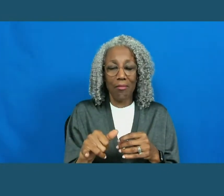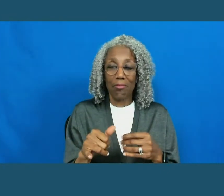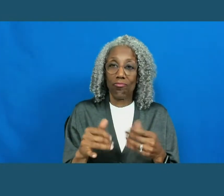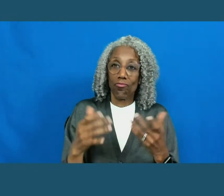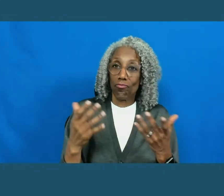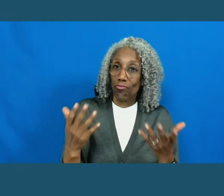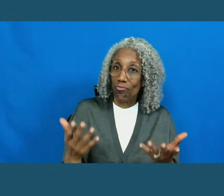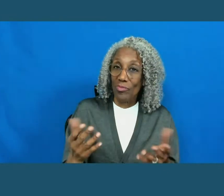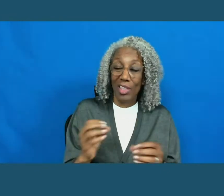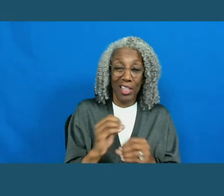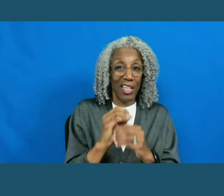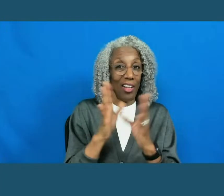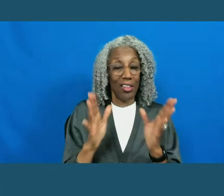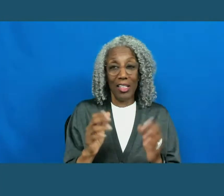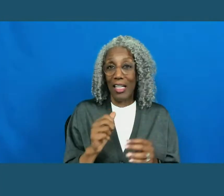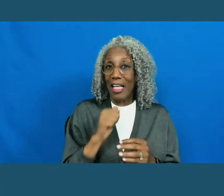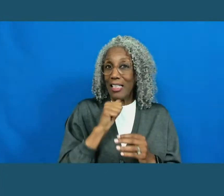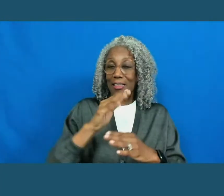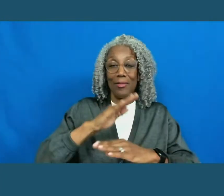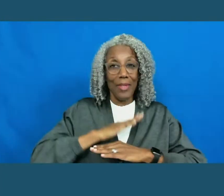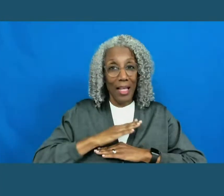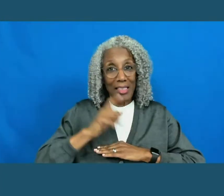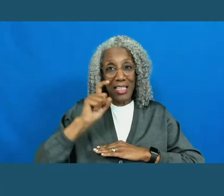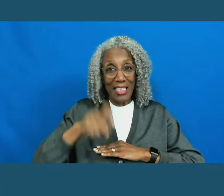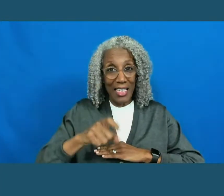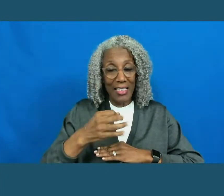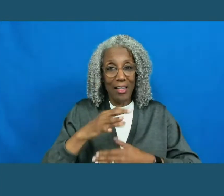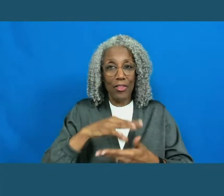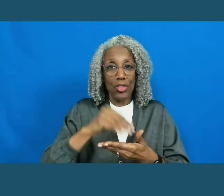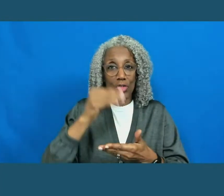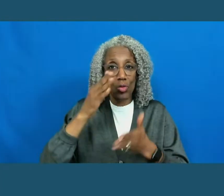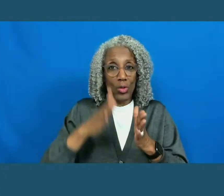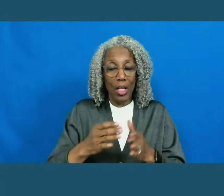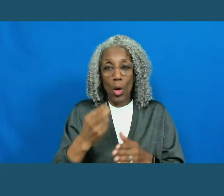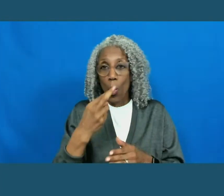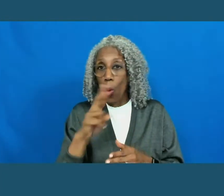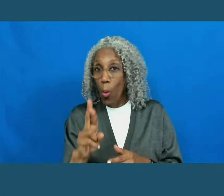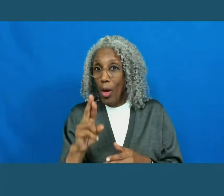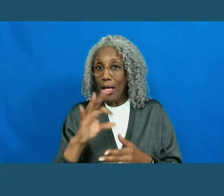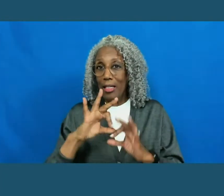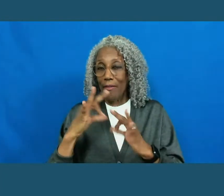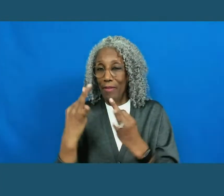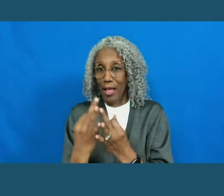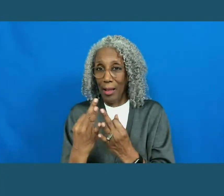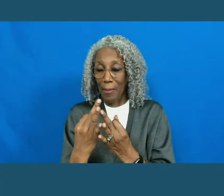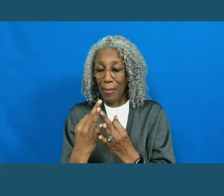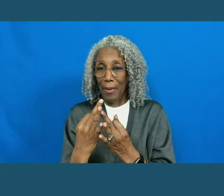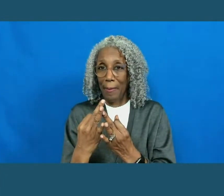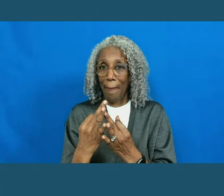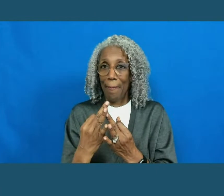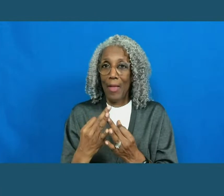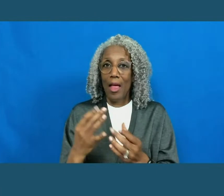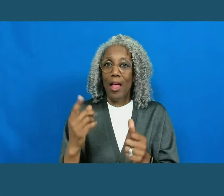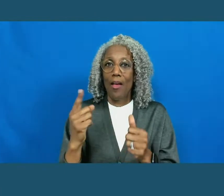messages through the interactions that Apparently, you know, clearly did not meet